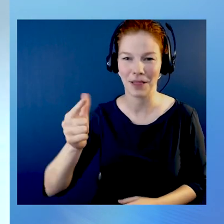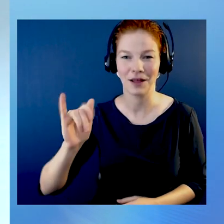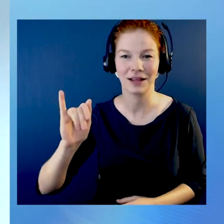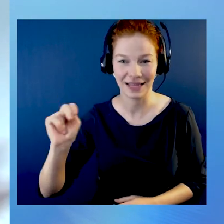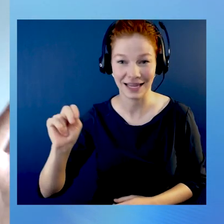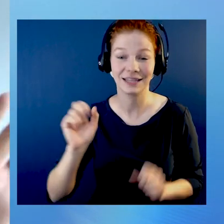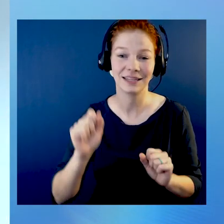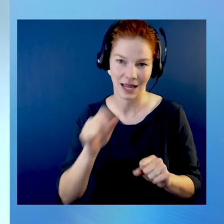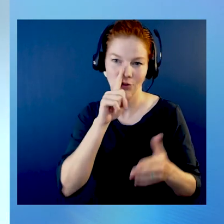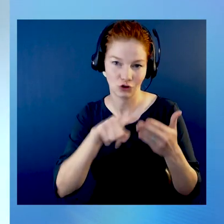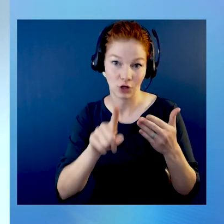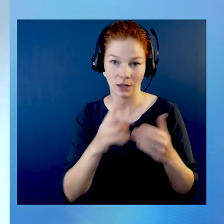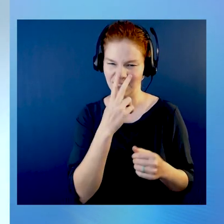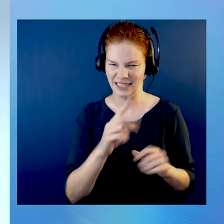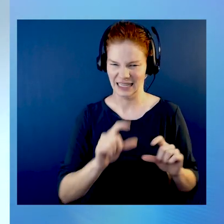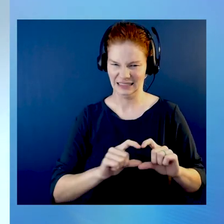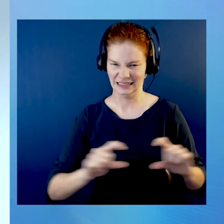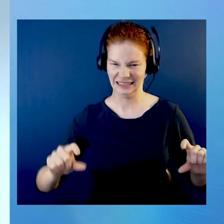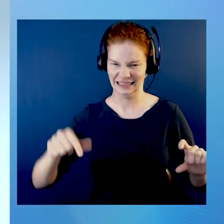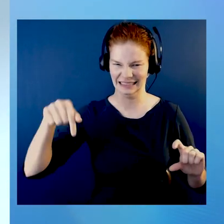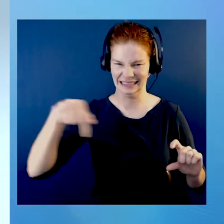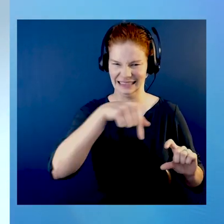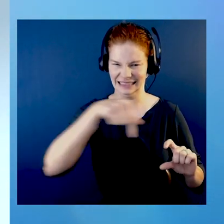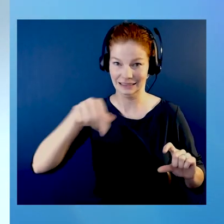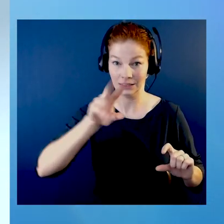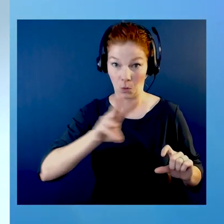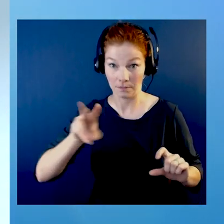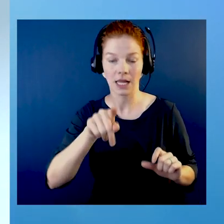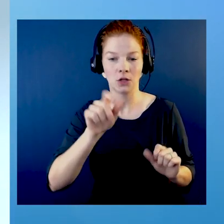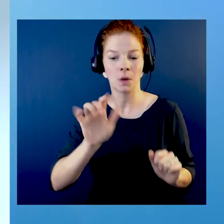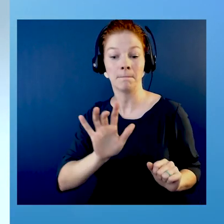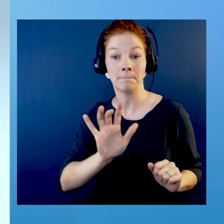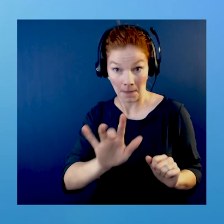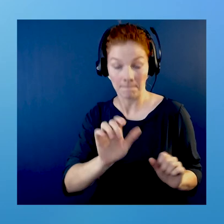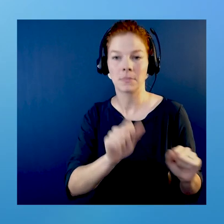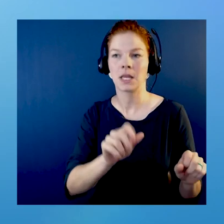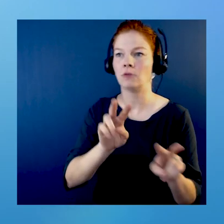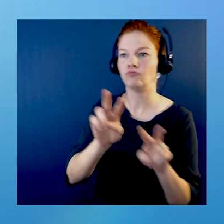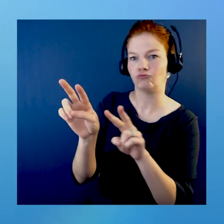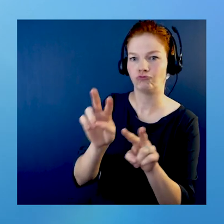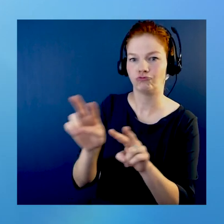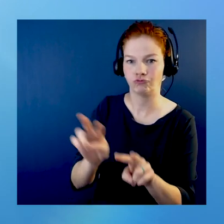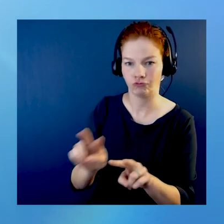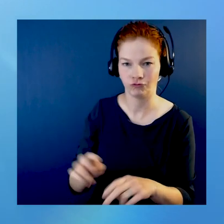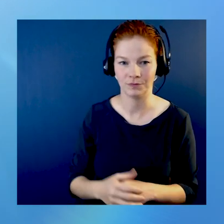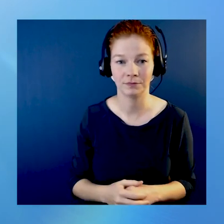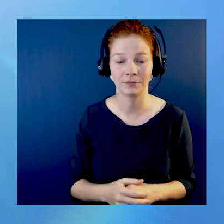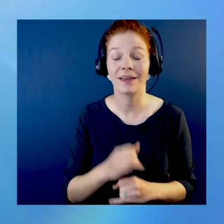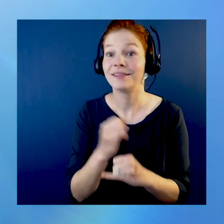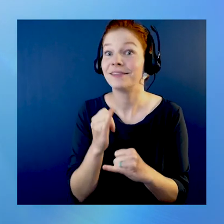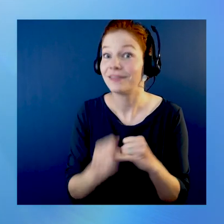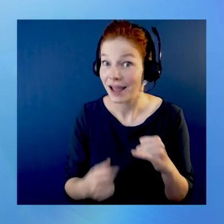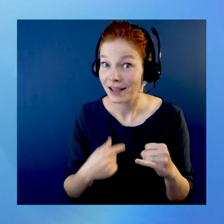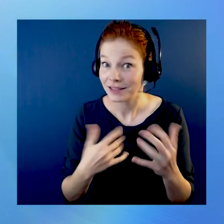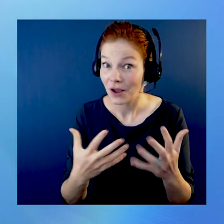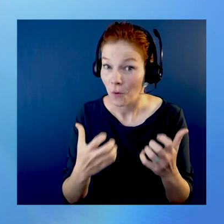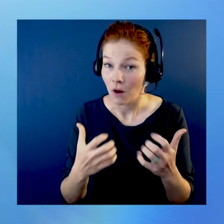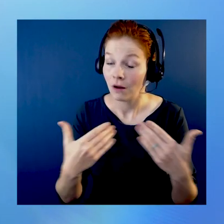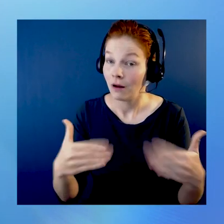the URL will appear at the bottom of the screen. Just follow that link and you should be able to find it. Lastly, I just want to voice massive thank you to